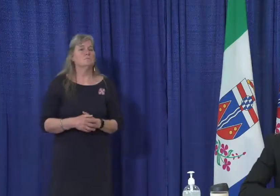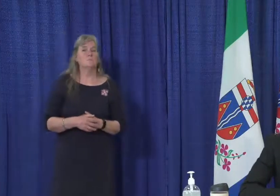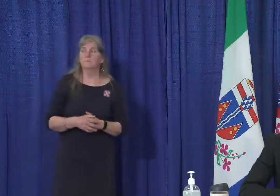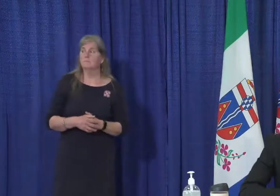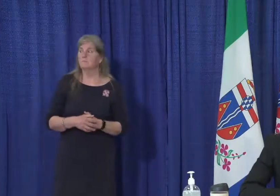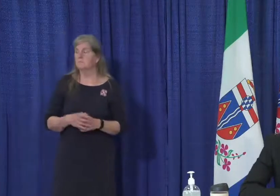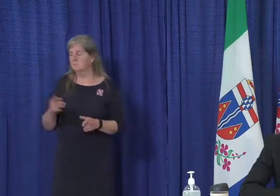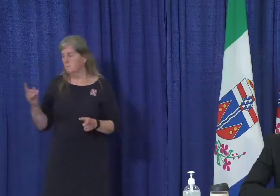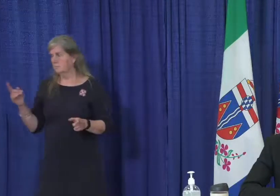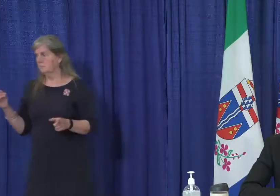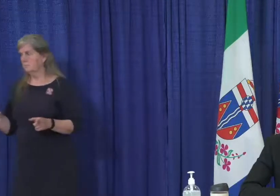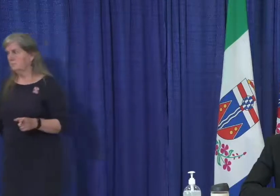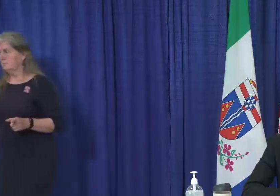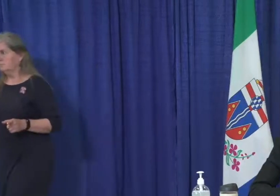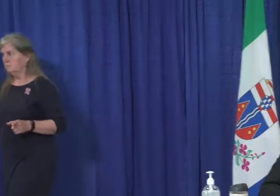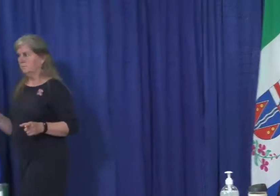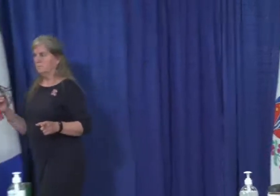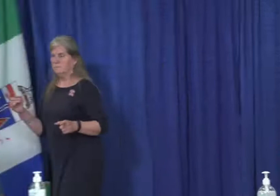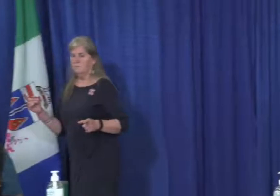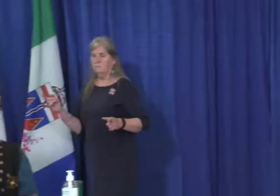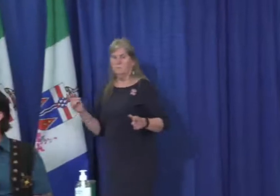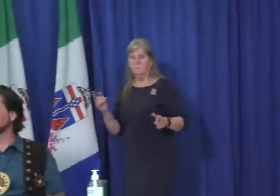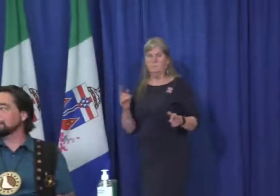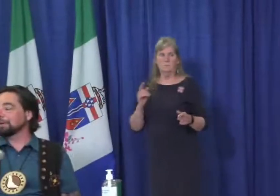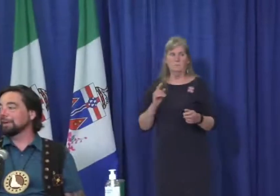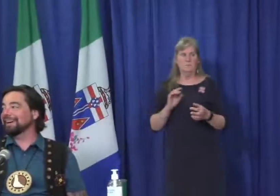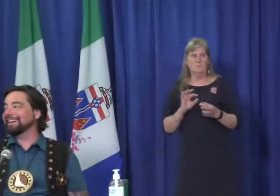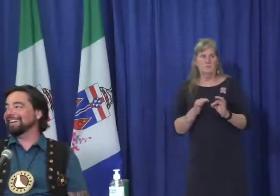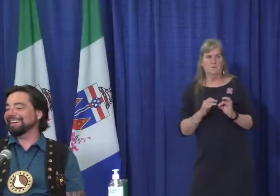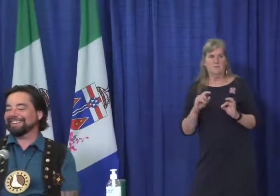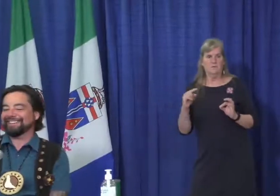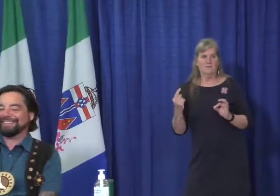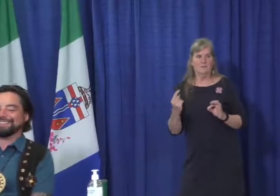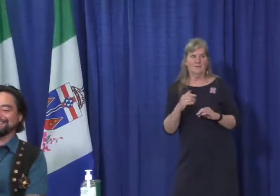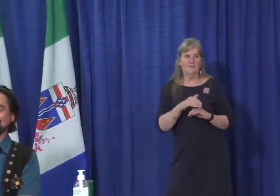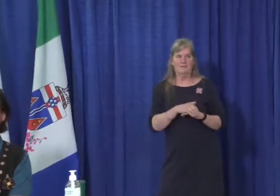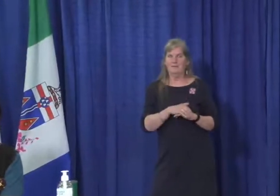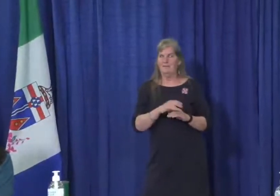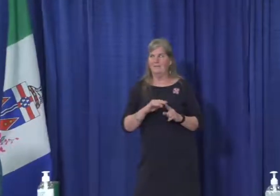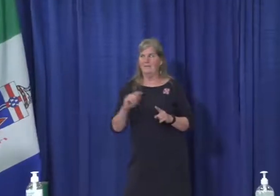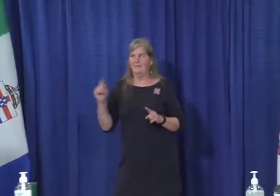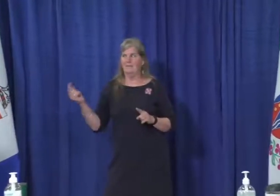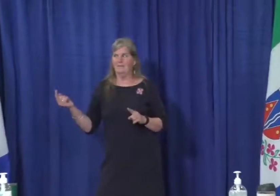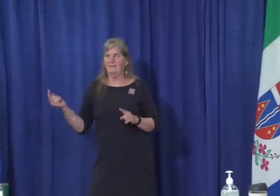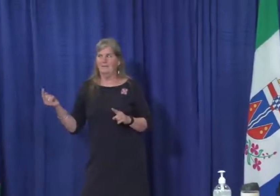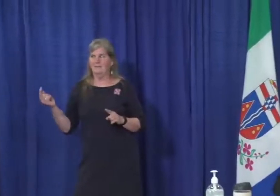Pat: We've have had a request -- premail server? De want to translate first and I might say what you are